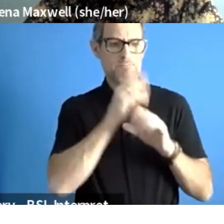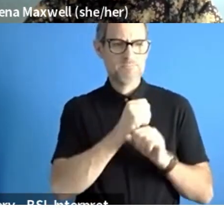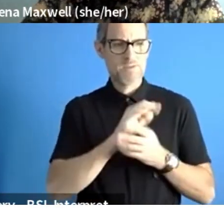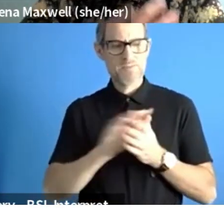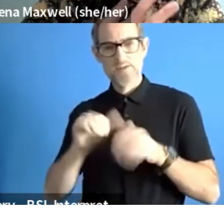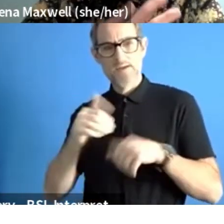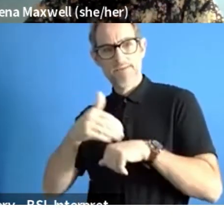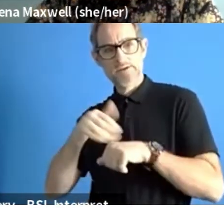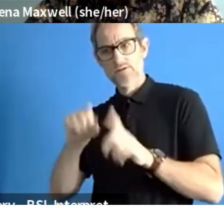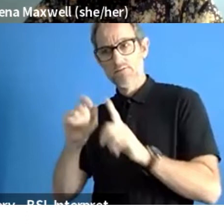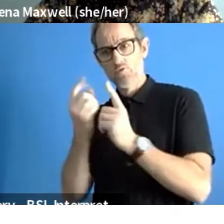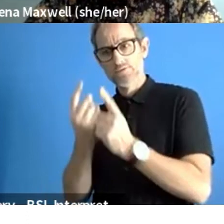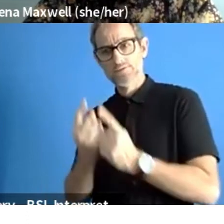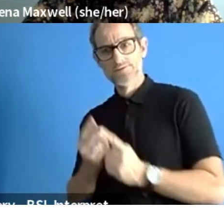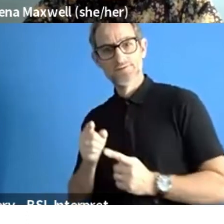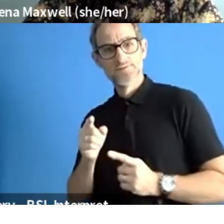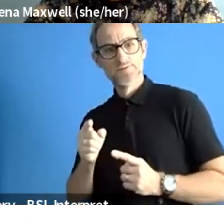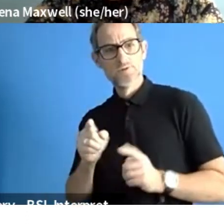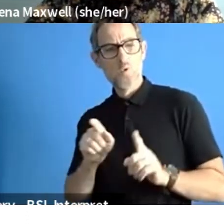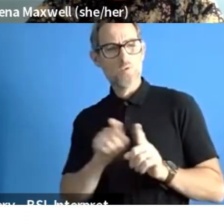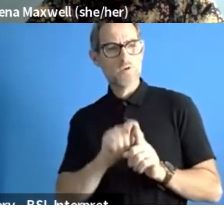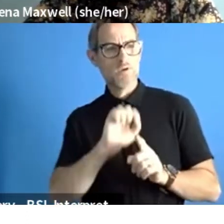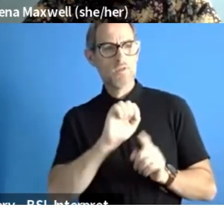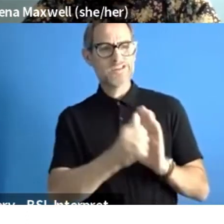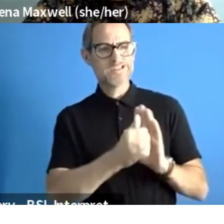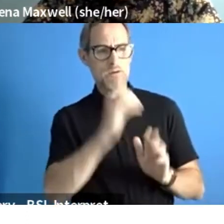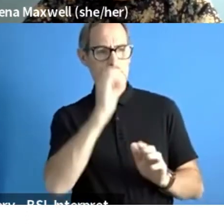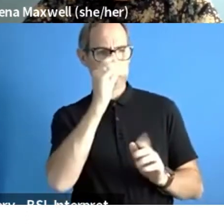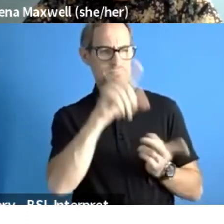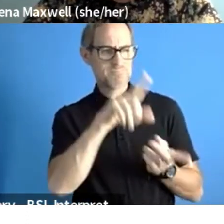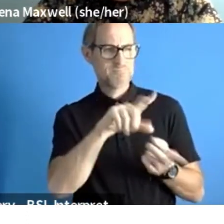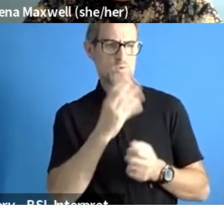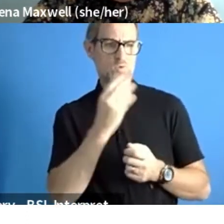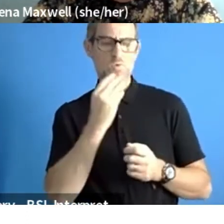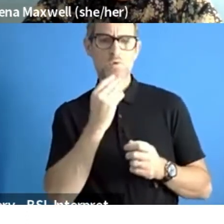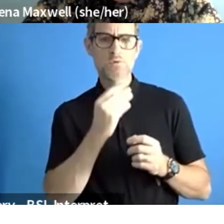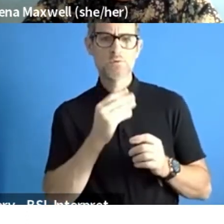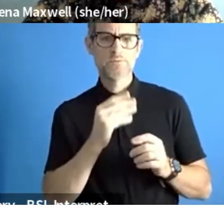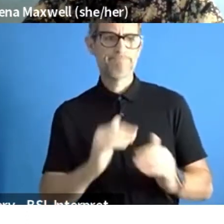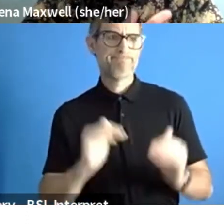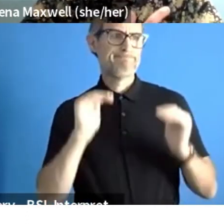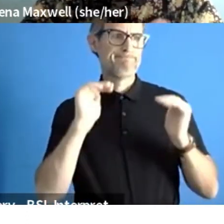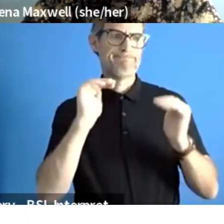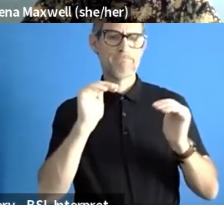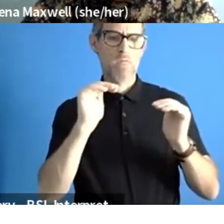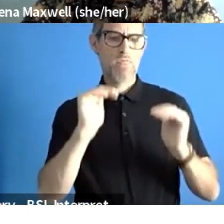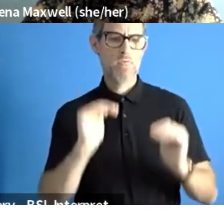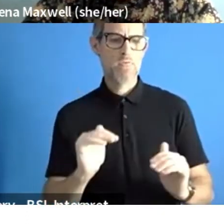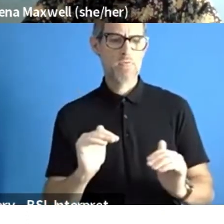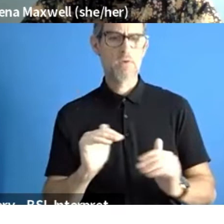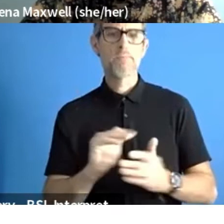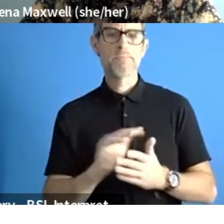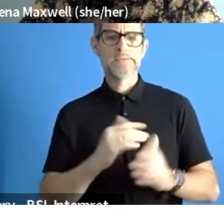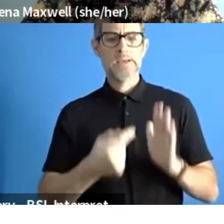of them so it matters to us that our people feel safe to be open.